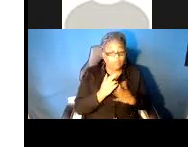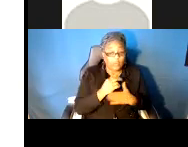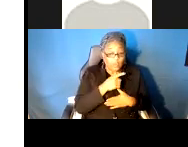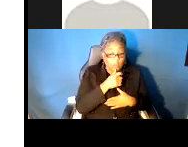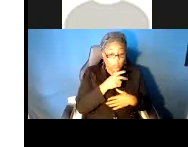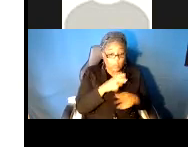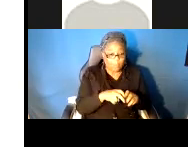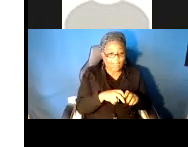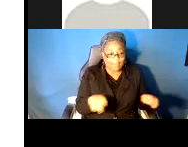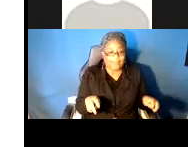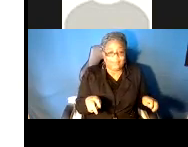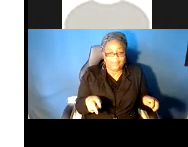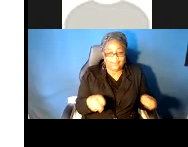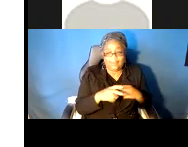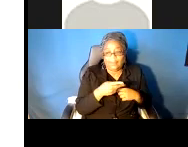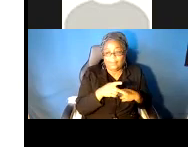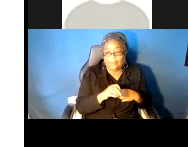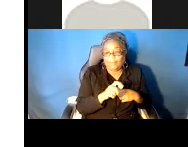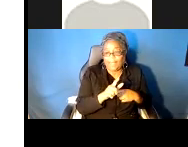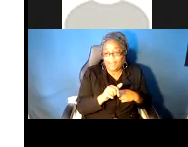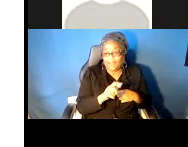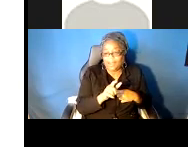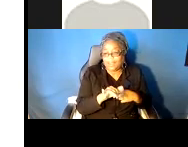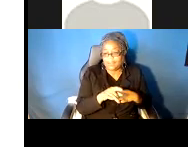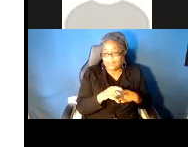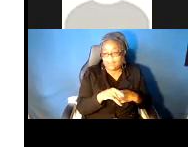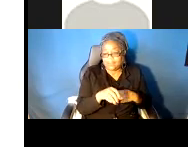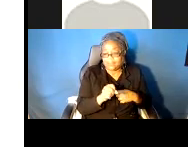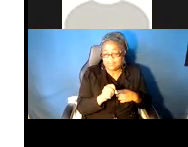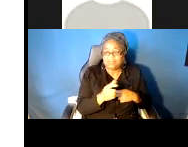So these next two slides are about what panelists will see